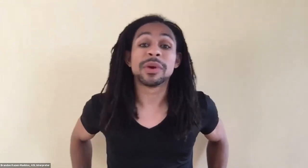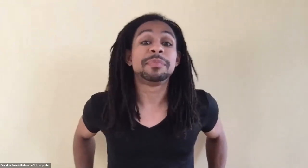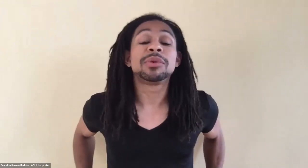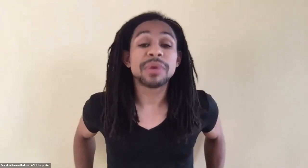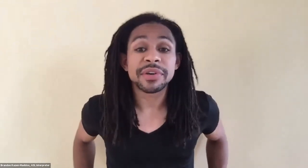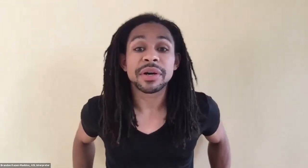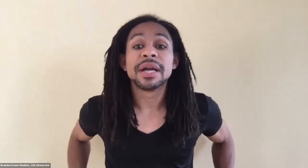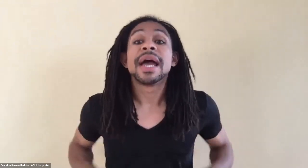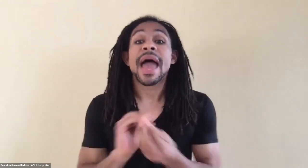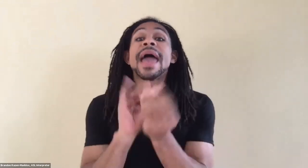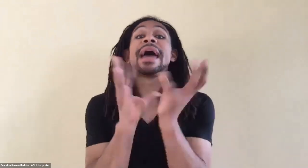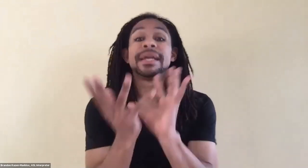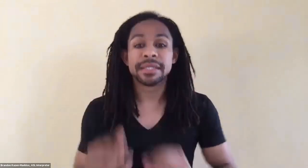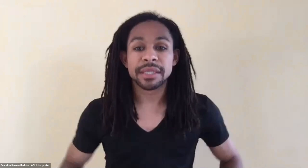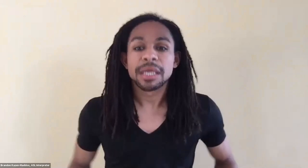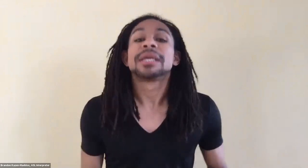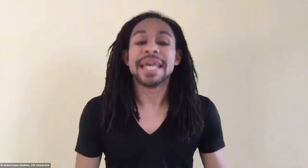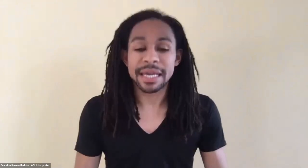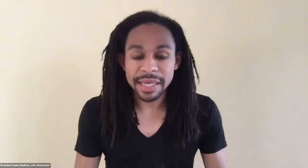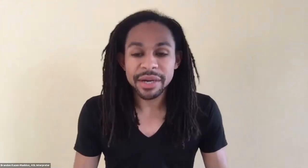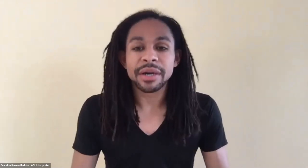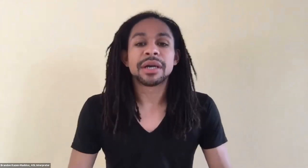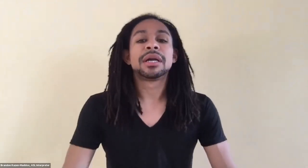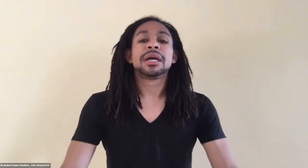with "Big River" and "King Lear,"